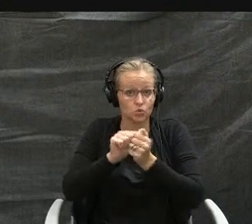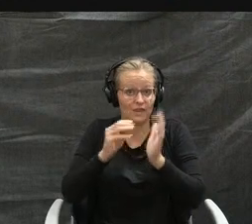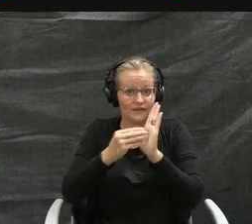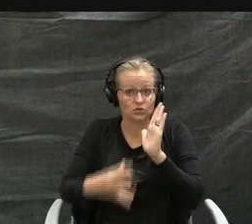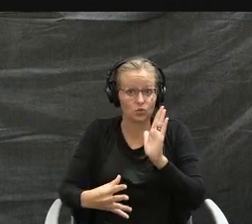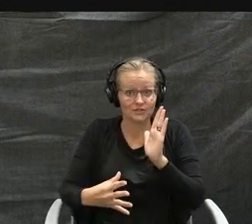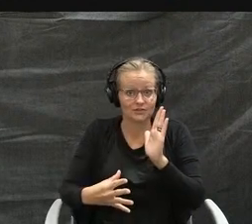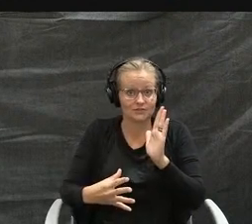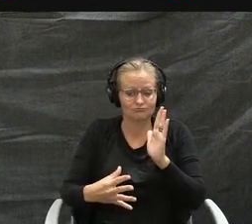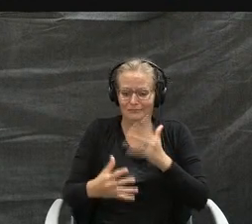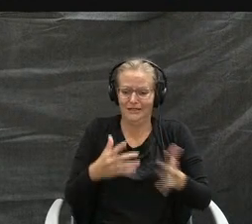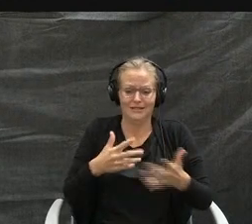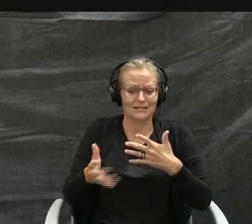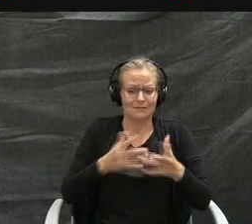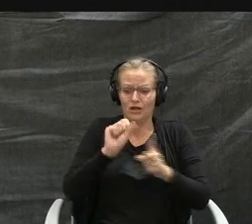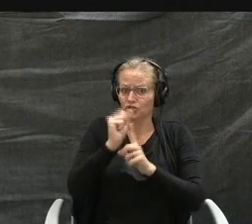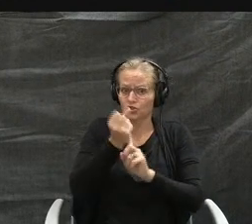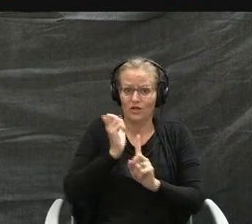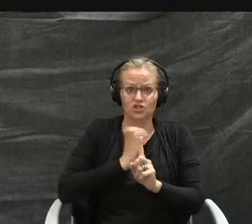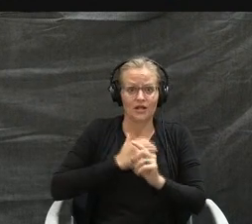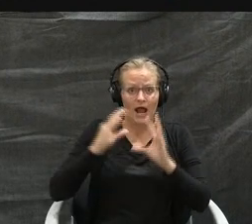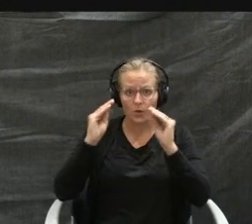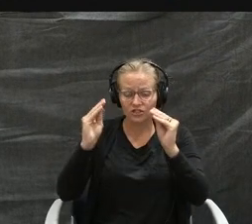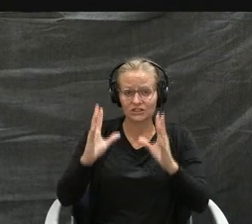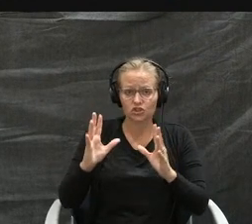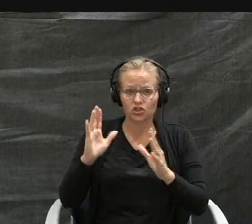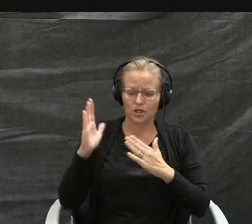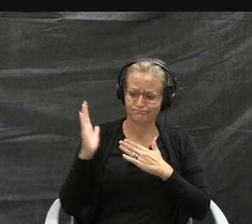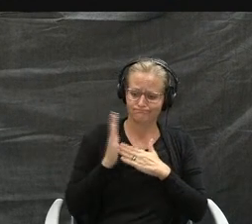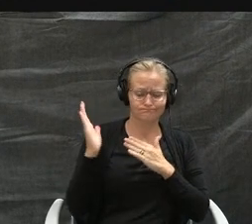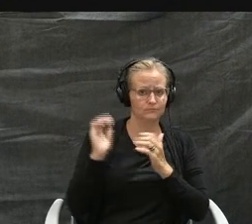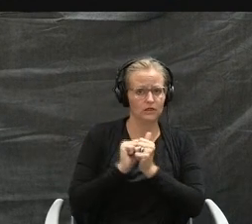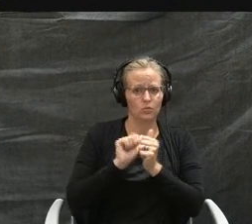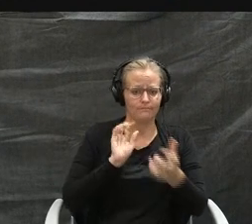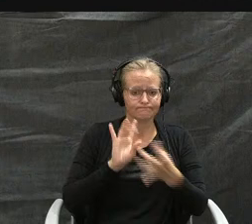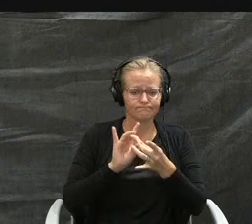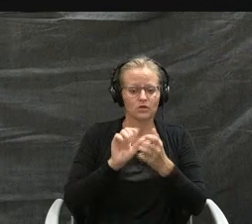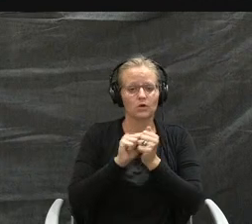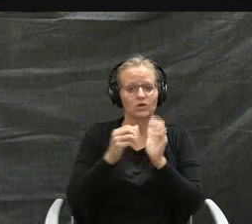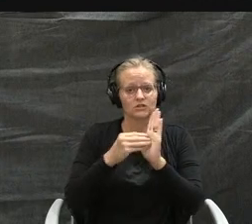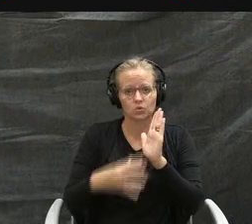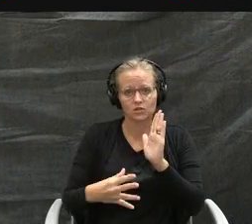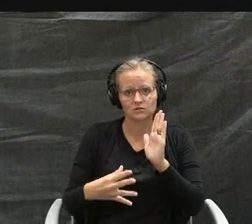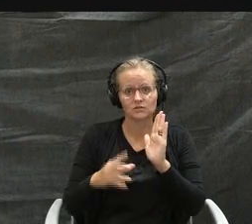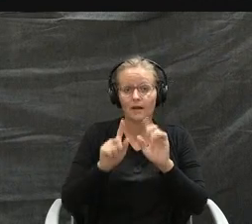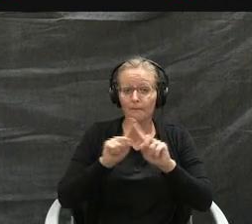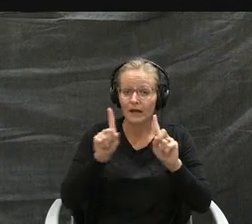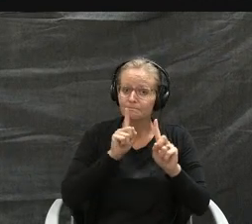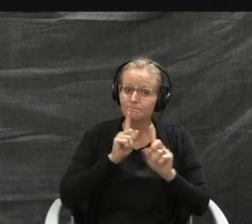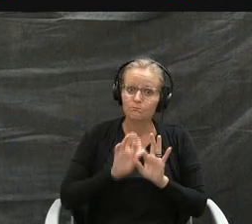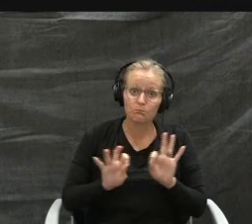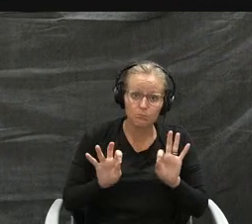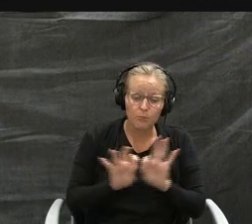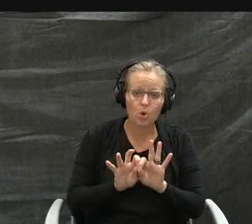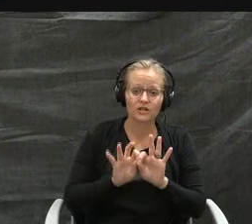circumstances. So, like I said, threading that needle in terms of how we communicate that out to families, I think it's going